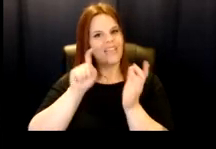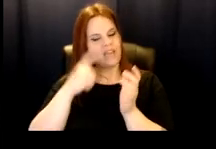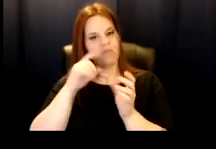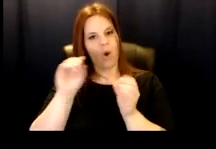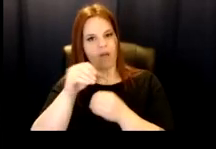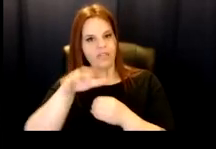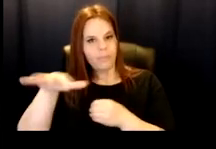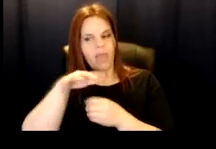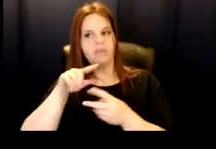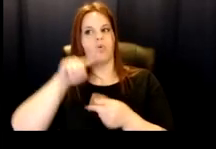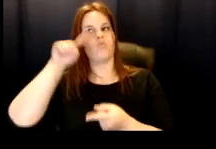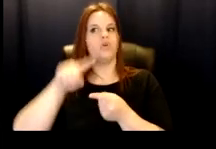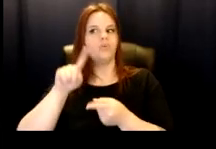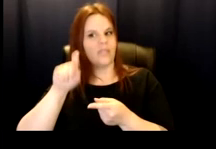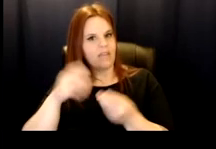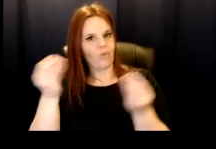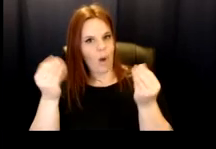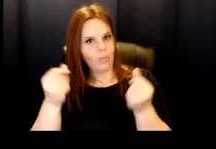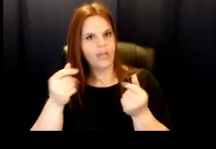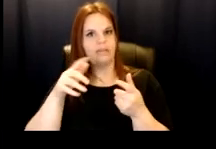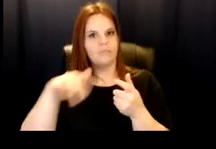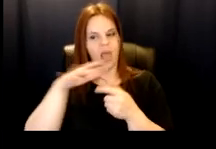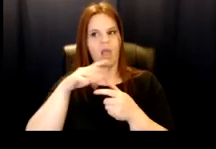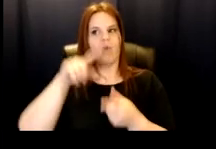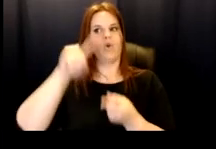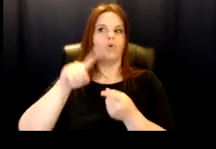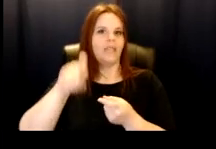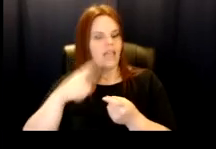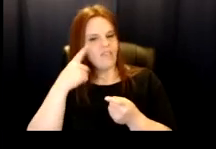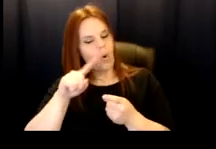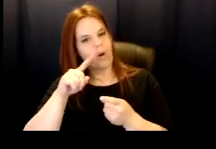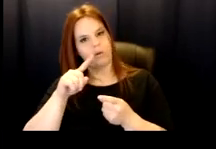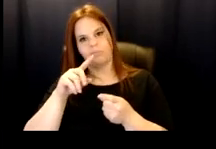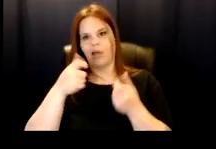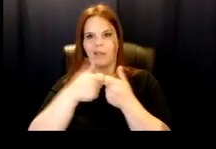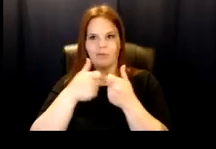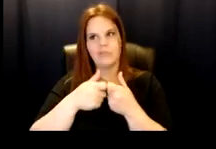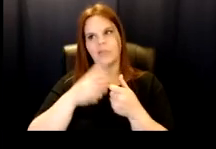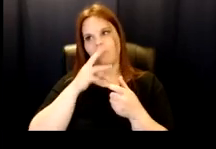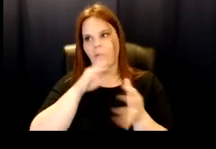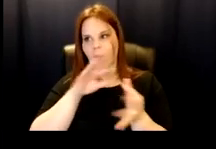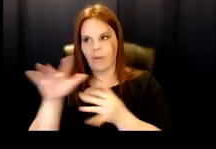supplies and utility costs as well. For state and local government, the shortfall that they